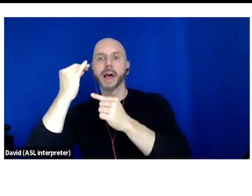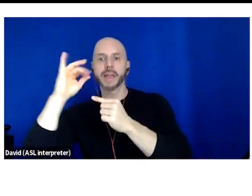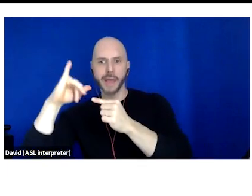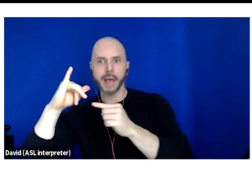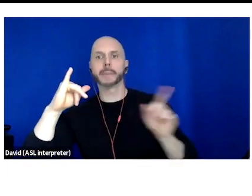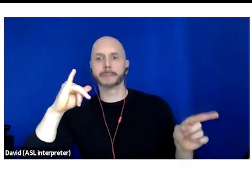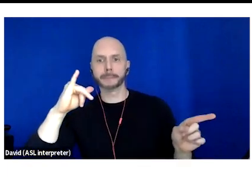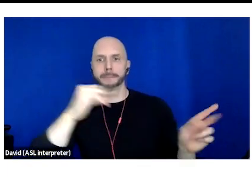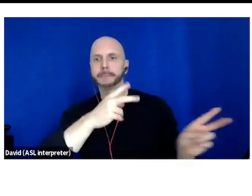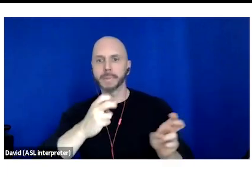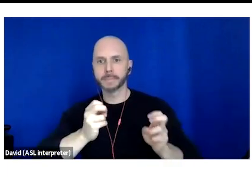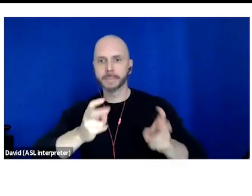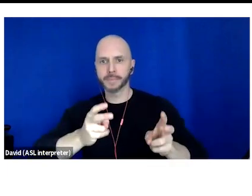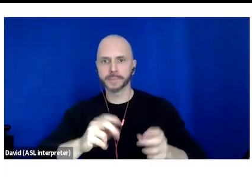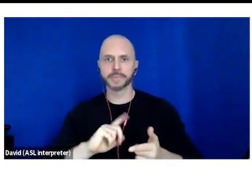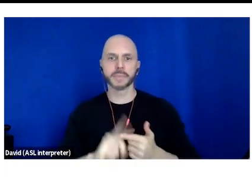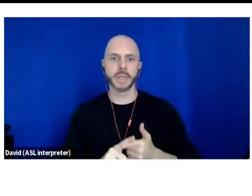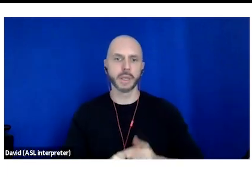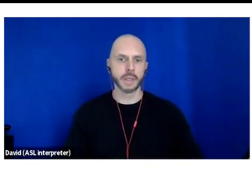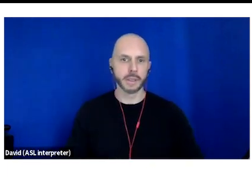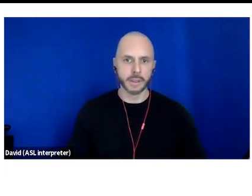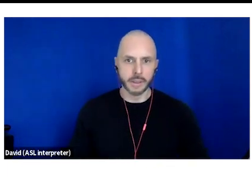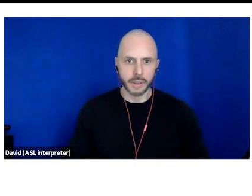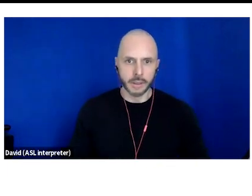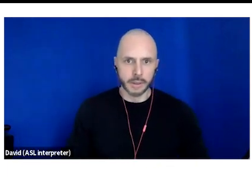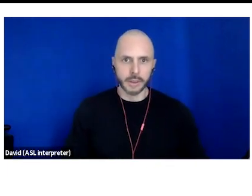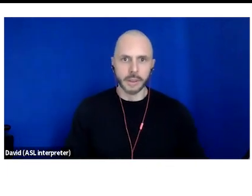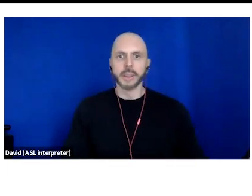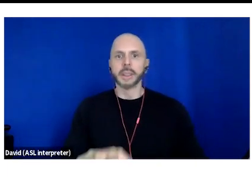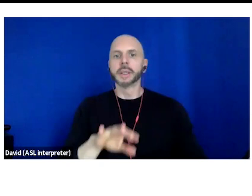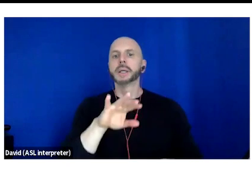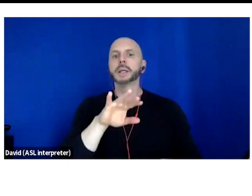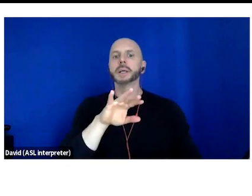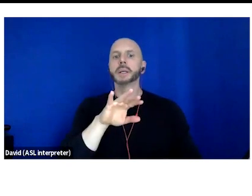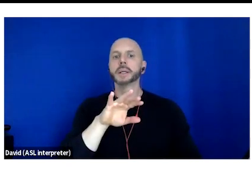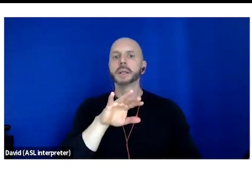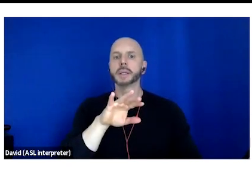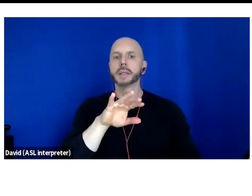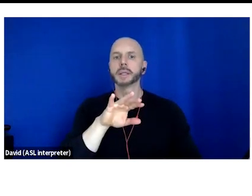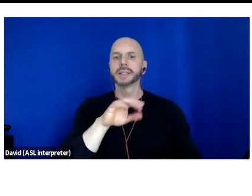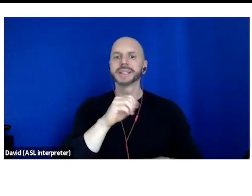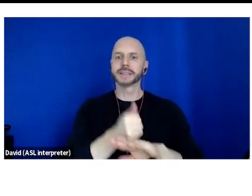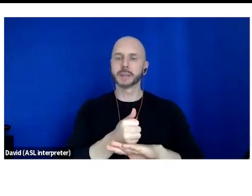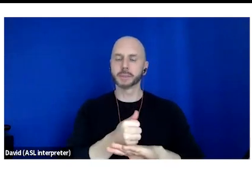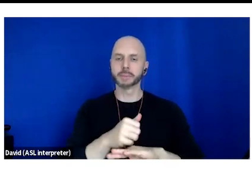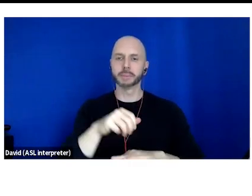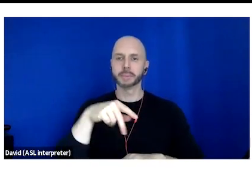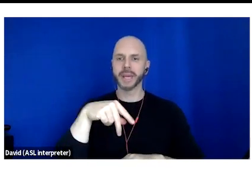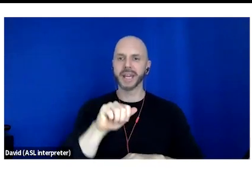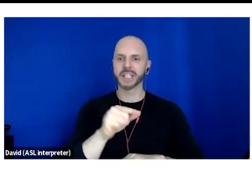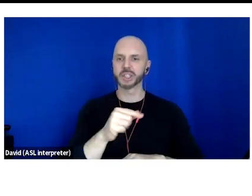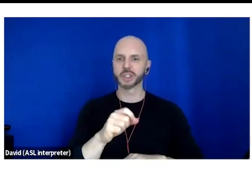which is paged.js and that is an automated typesetting engine. So, you will see this